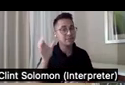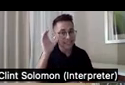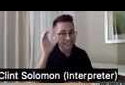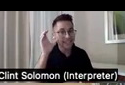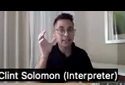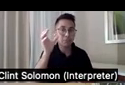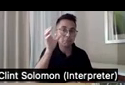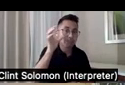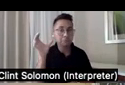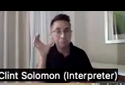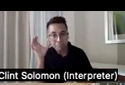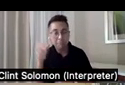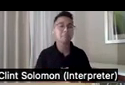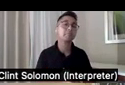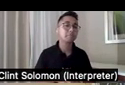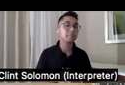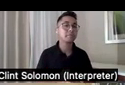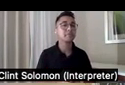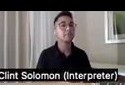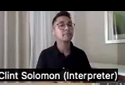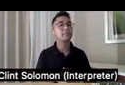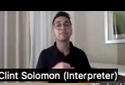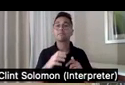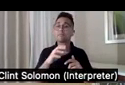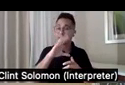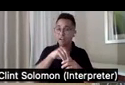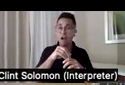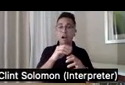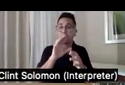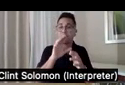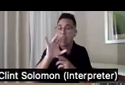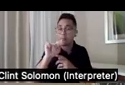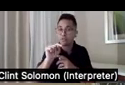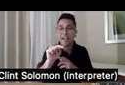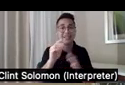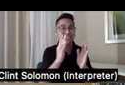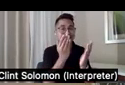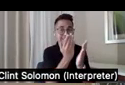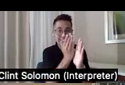it often involves the sequencing of objects either two things that are presented at once